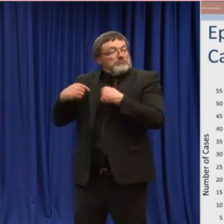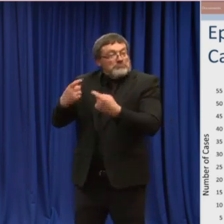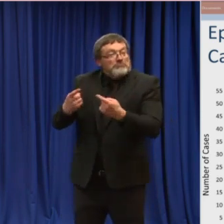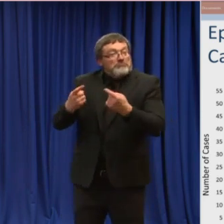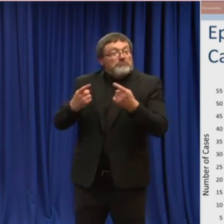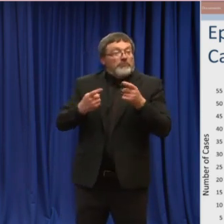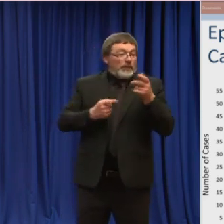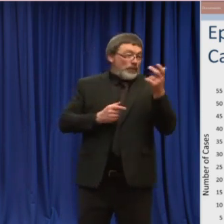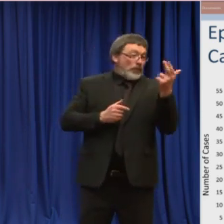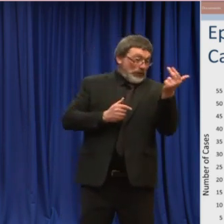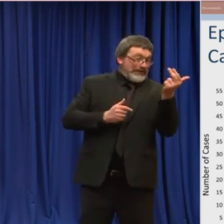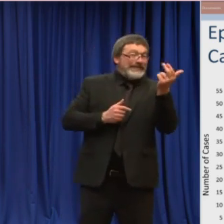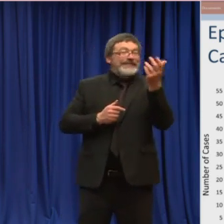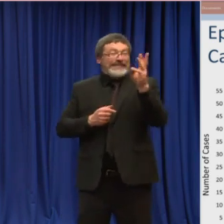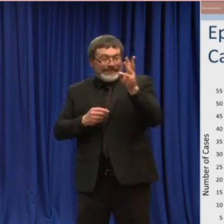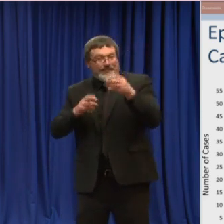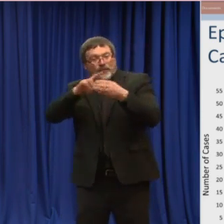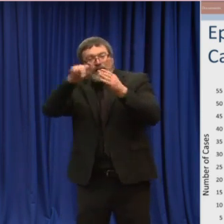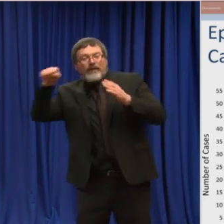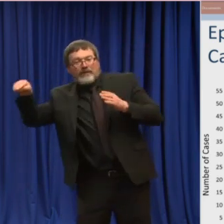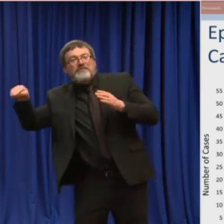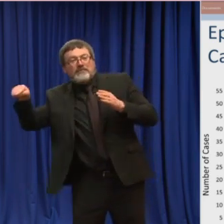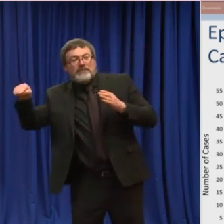AND SO WELL WE HAVE CERTAINLY I THINK SEE.